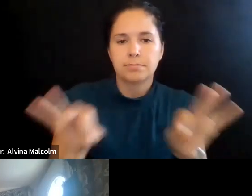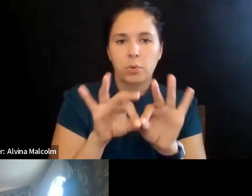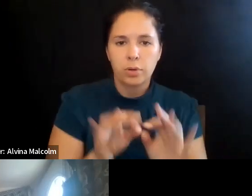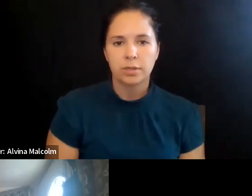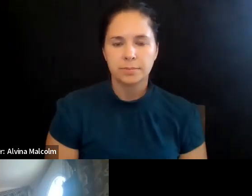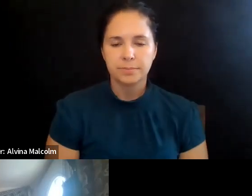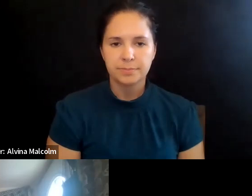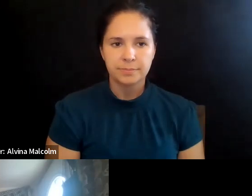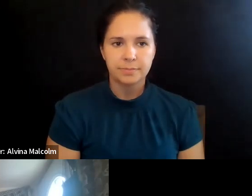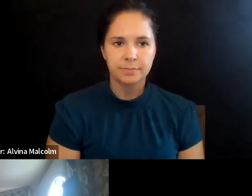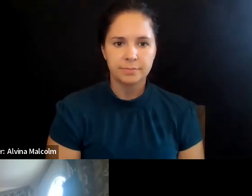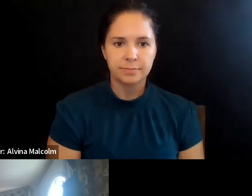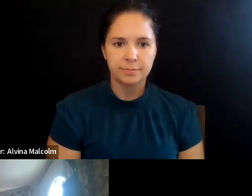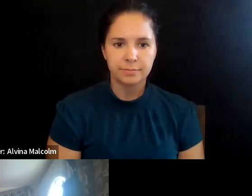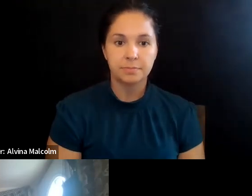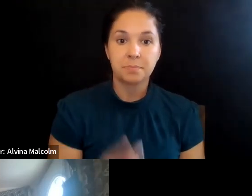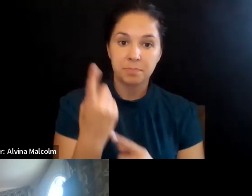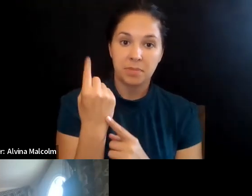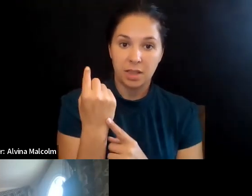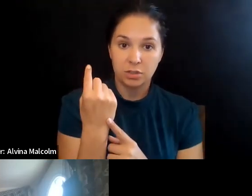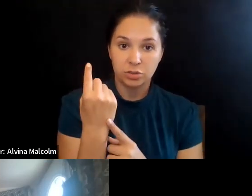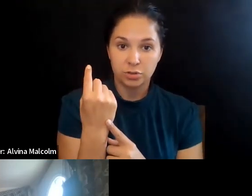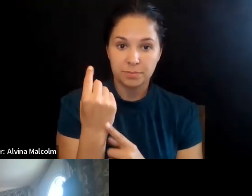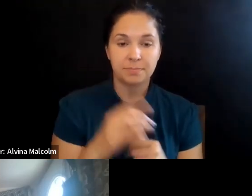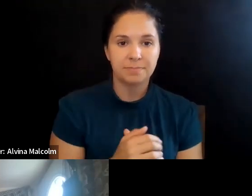your home and community based service care organization, correcting with them